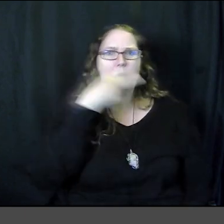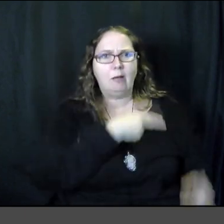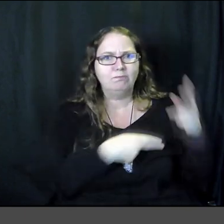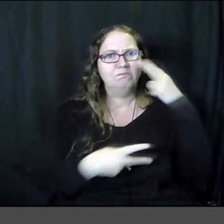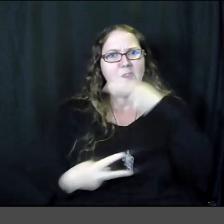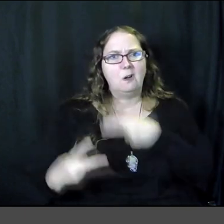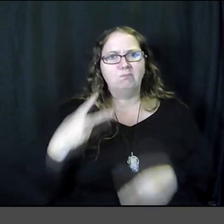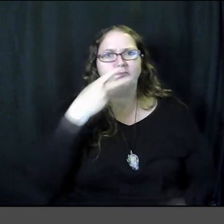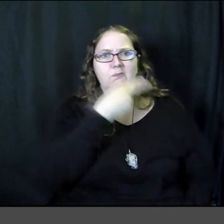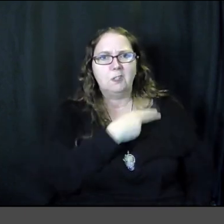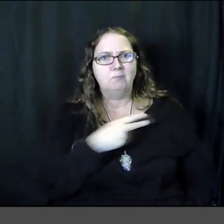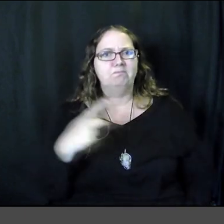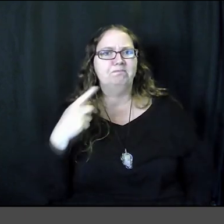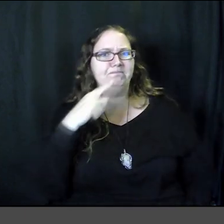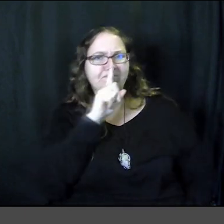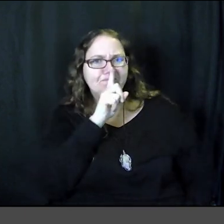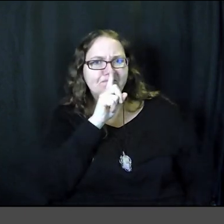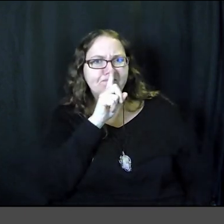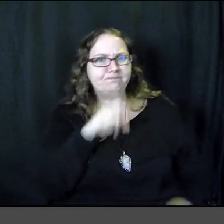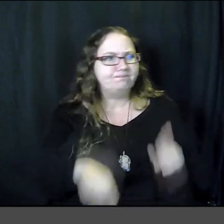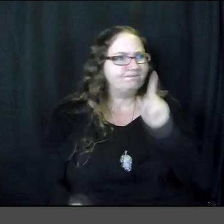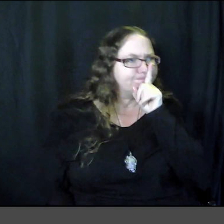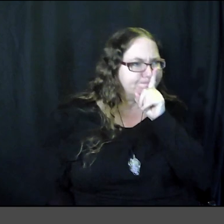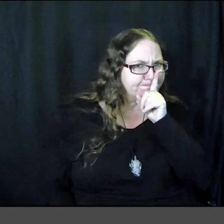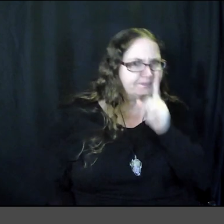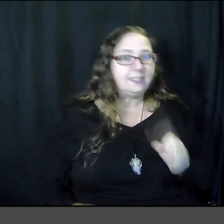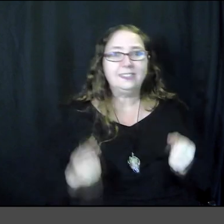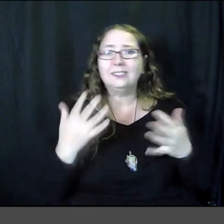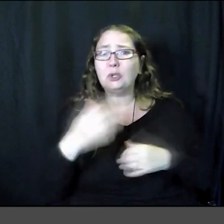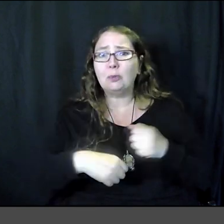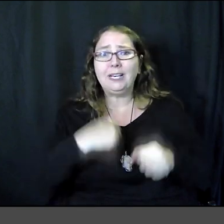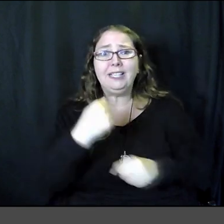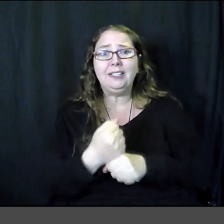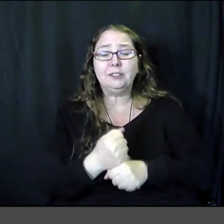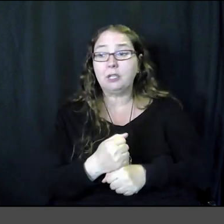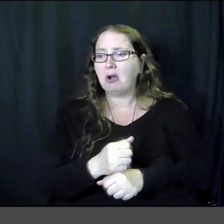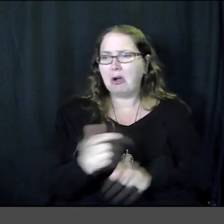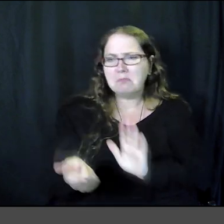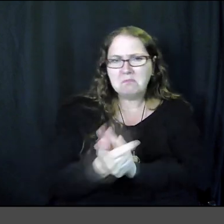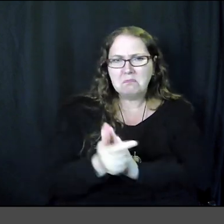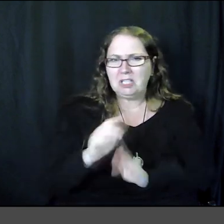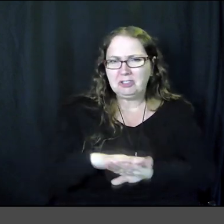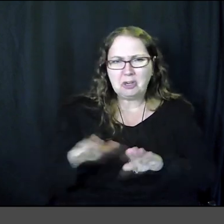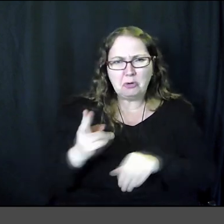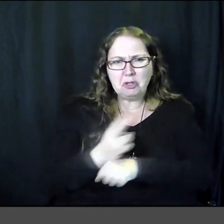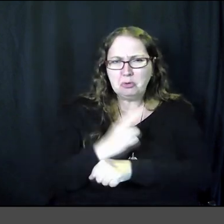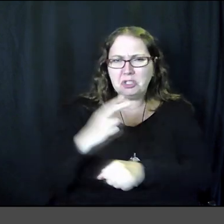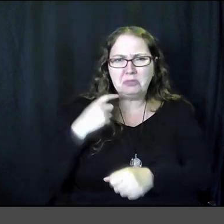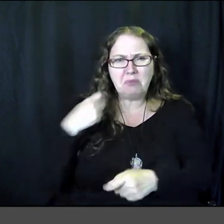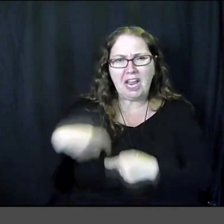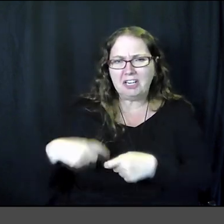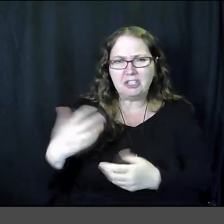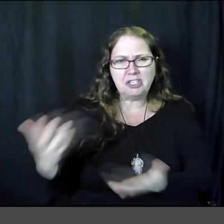SO MANY YEARS WE'VE BEEN TOLD NOT TO SPEAK IN SPANISH AND ALL OF A SUDDEN WE GOTTA RIP THAT AWAY AND STAND UP